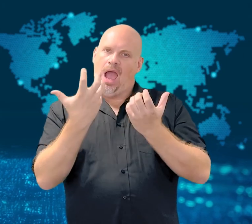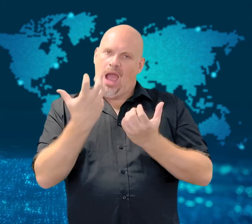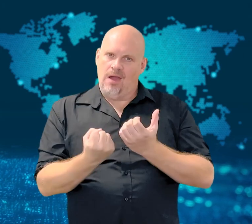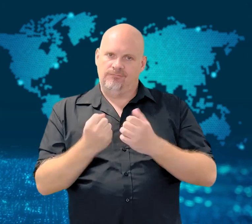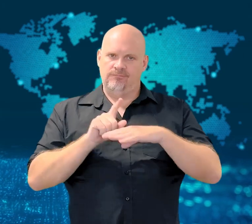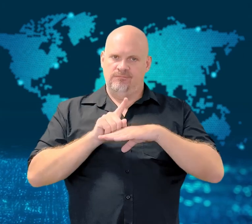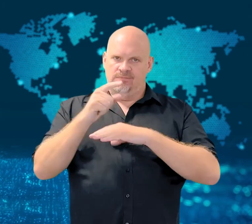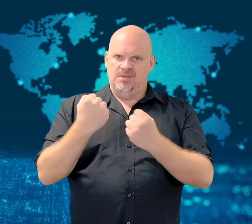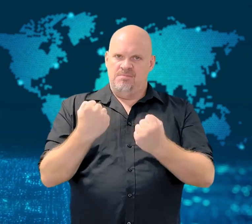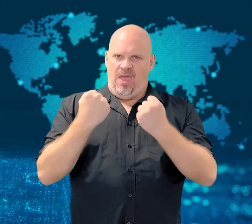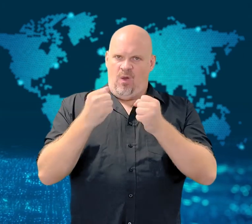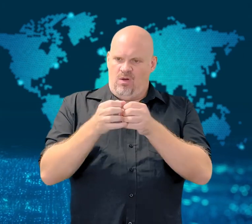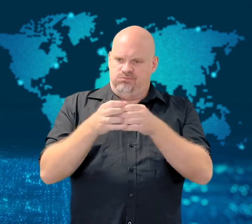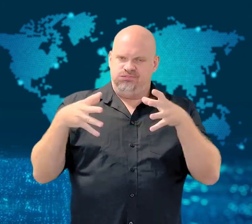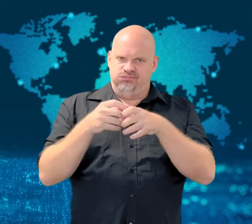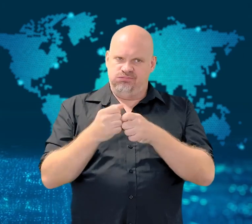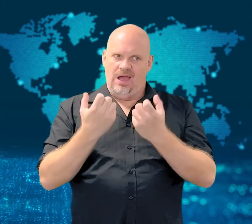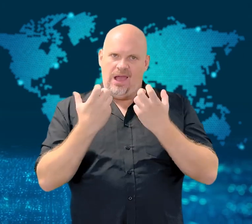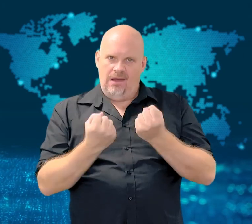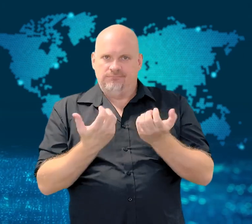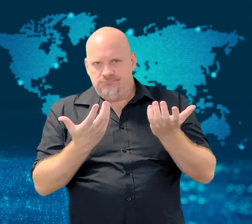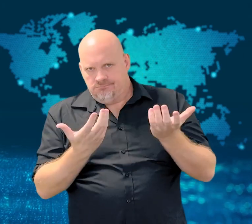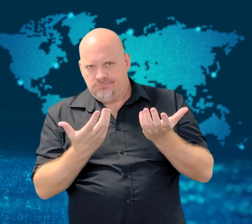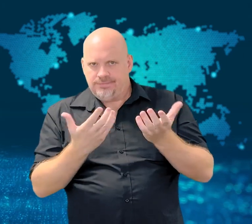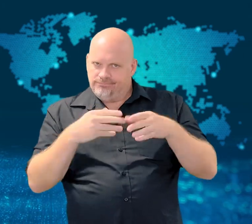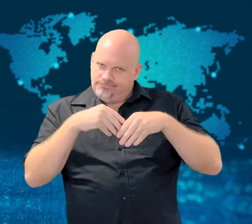accept his country as a nuclear power.